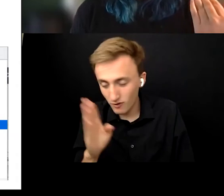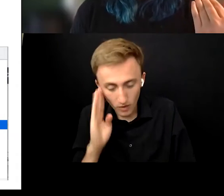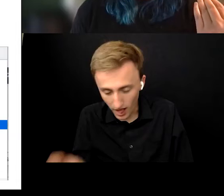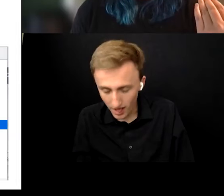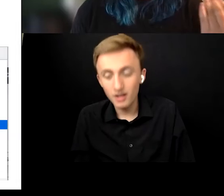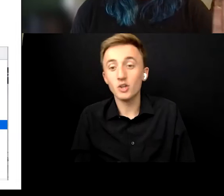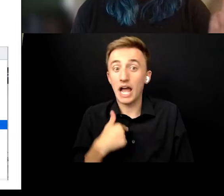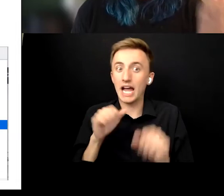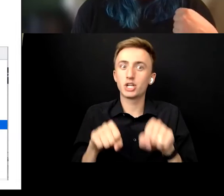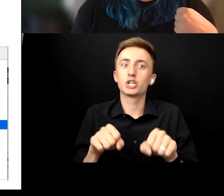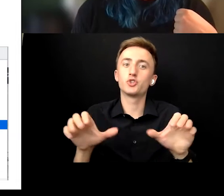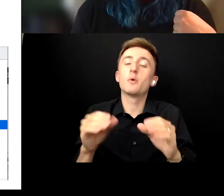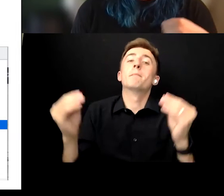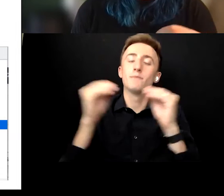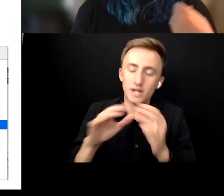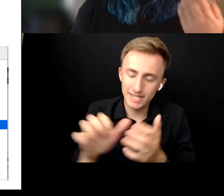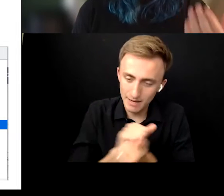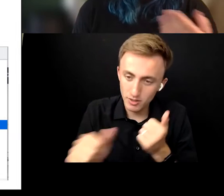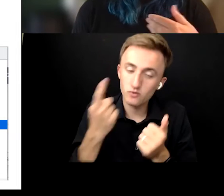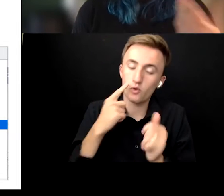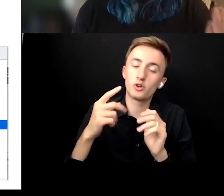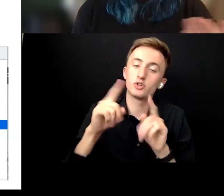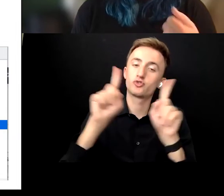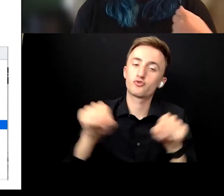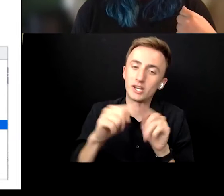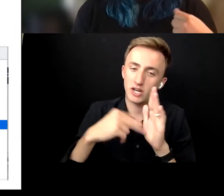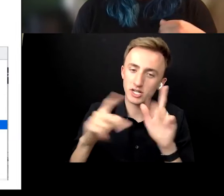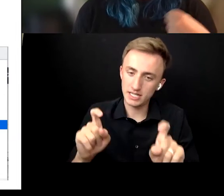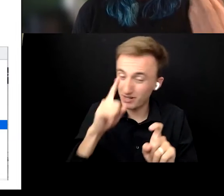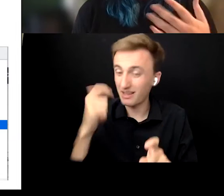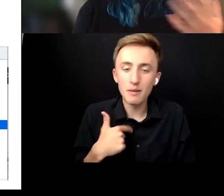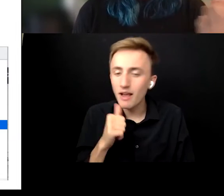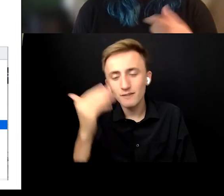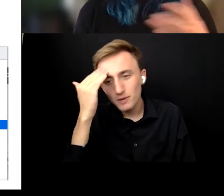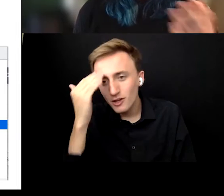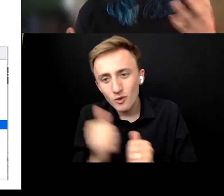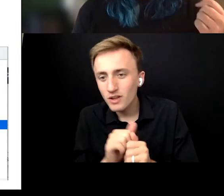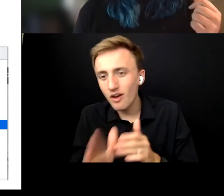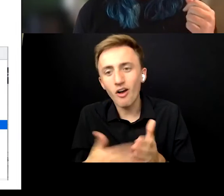damage during screenreader testing because I am not as familiar with all of the steps and settings